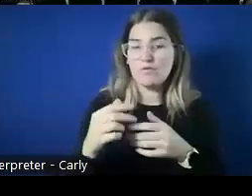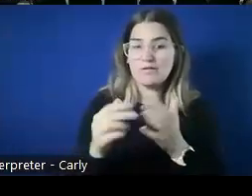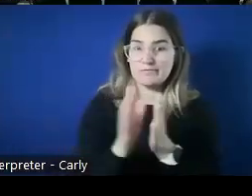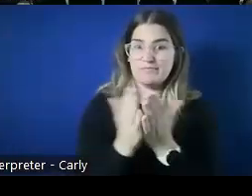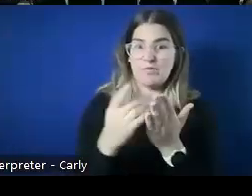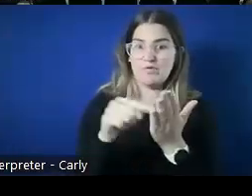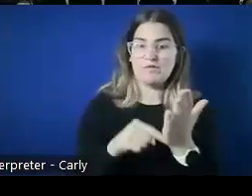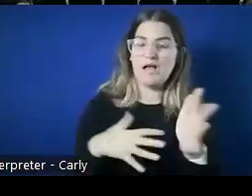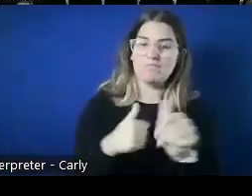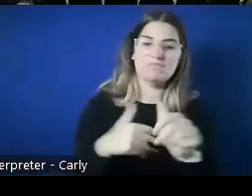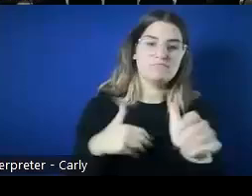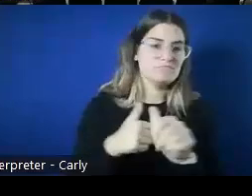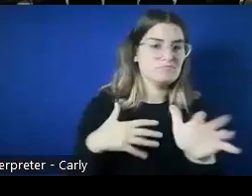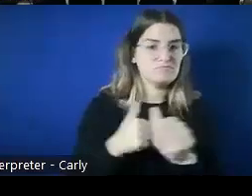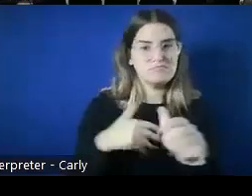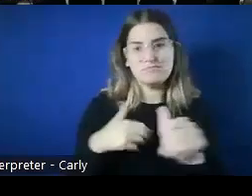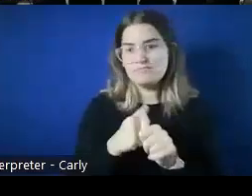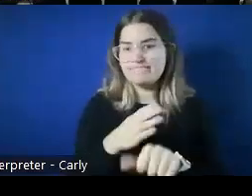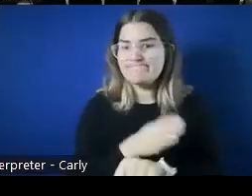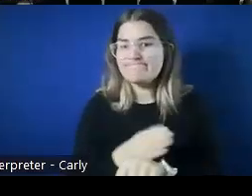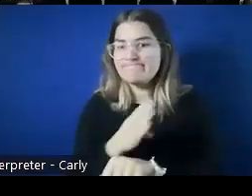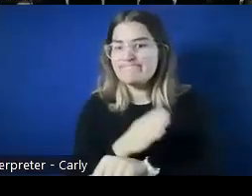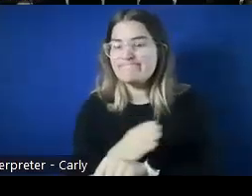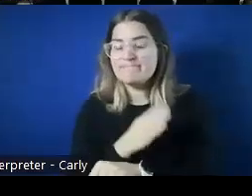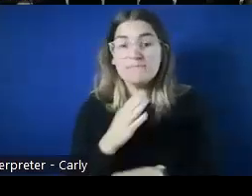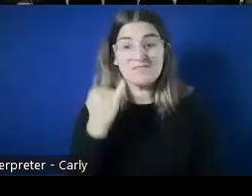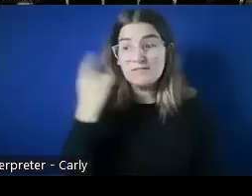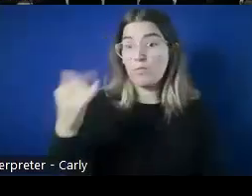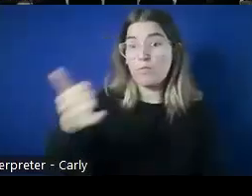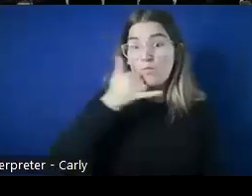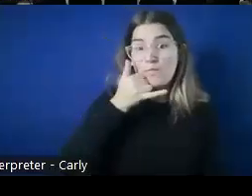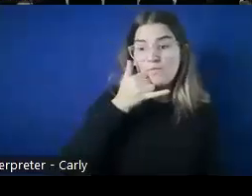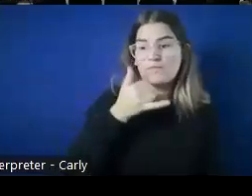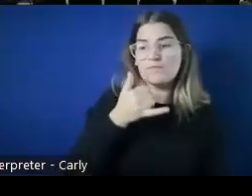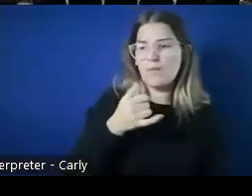when someone calls us the intake team doesn't just say you know you're 3 hours away we can't